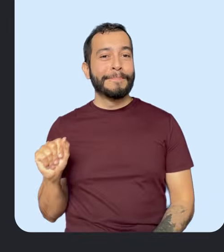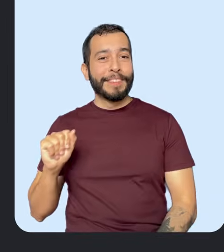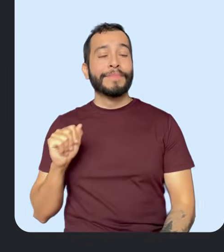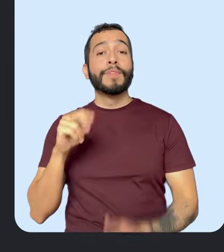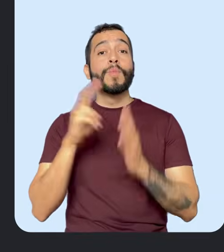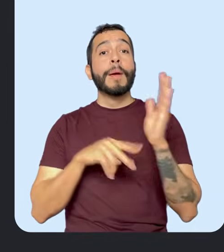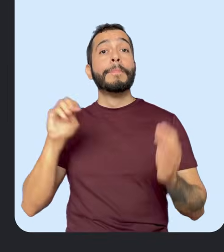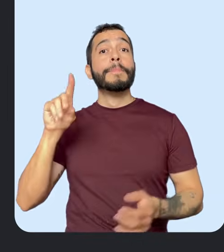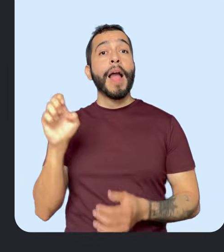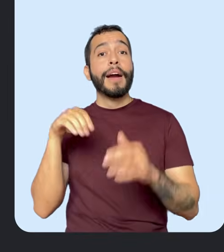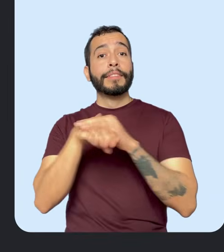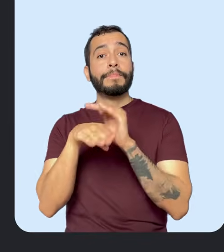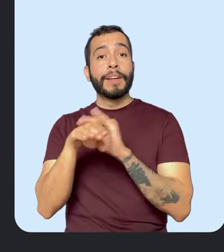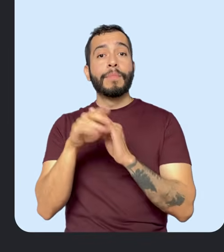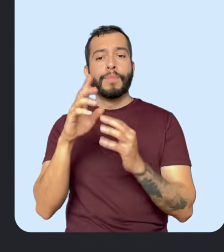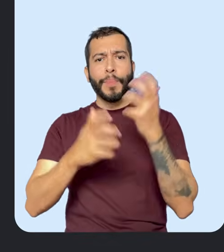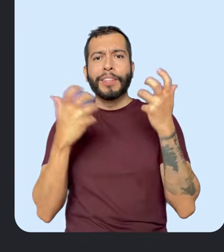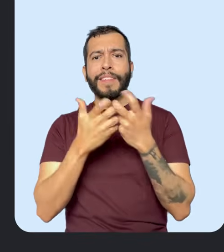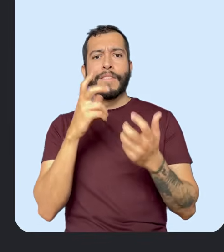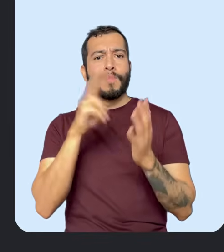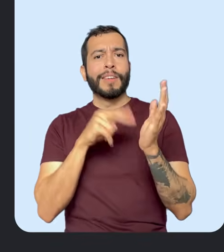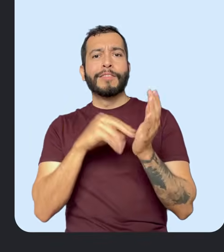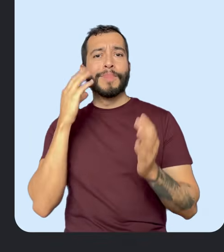Reading Mode is an accessible and personalized reading experience on Android.